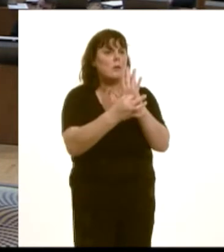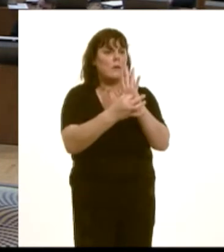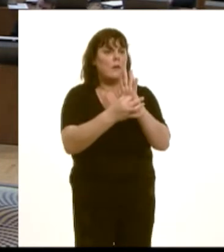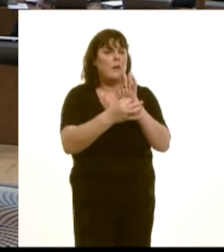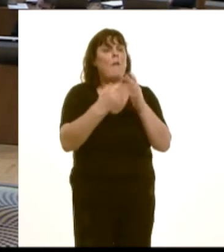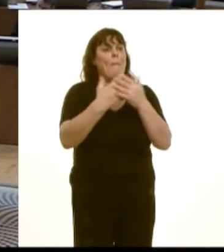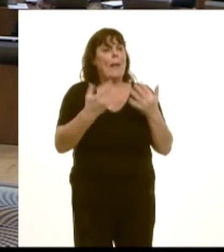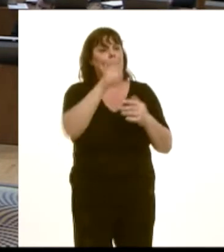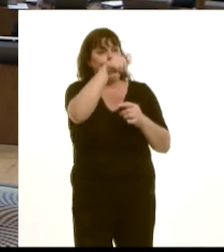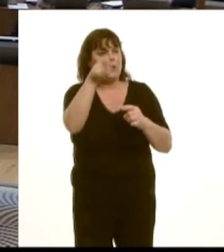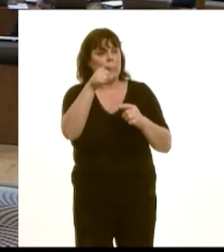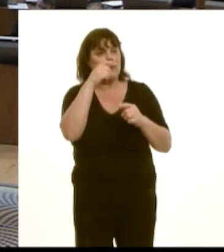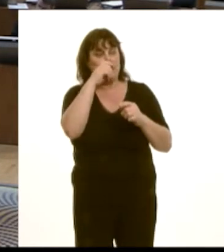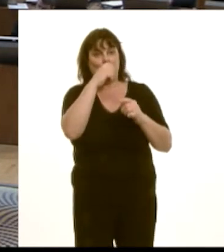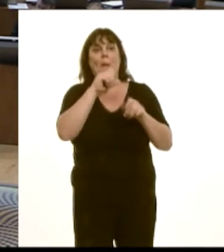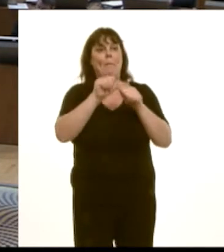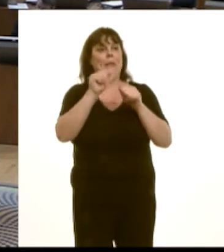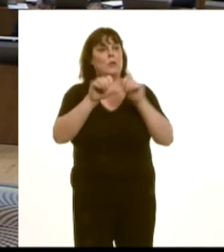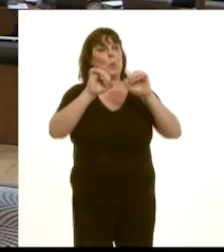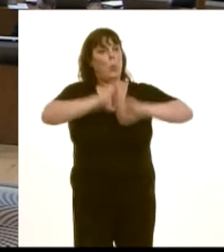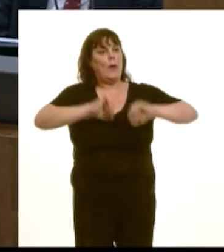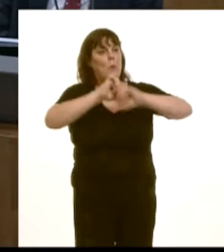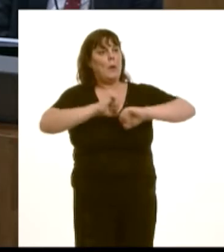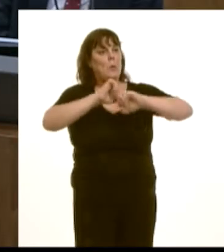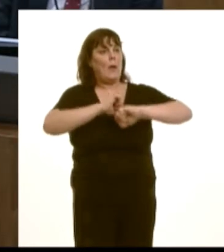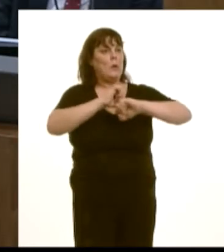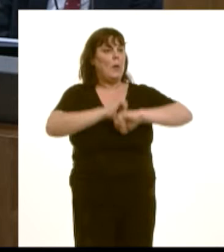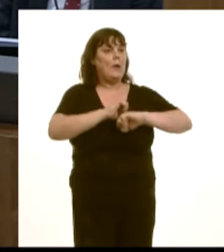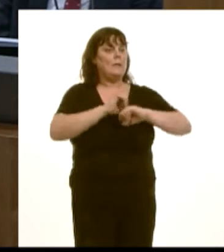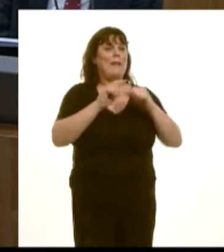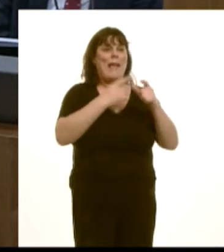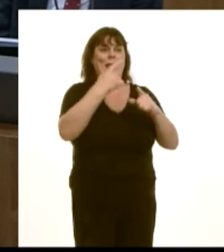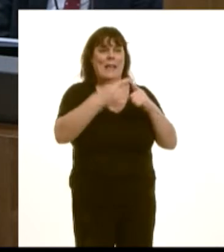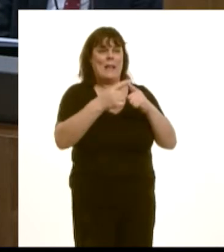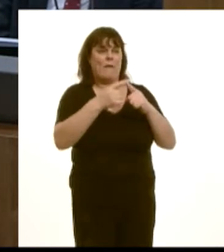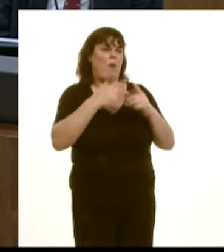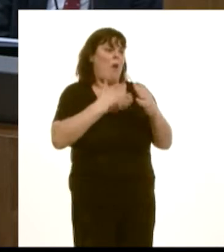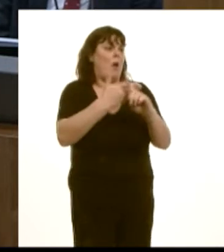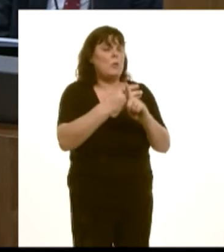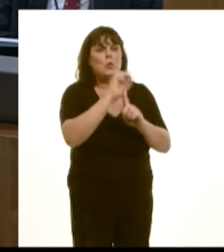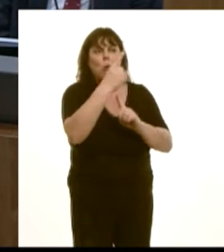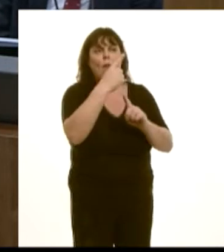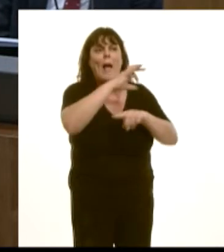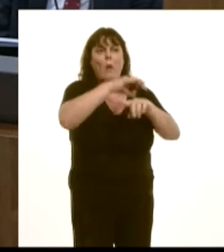it is better to remain in A&E for just over 12 hours and be discharged rather than being